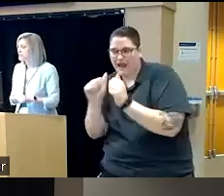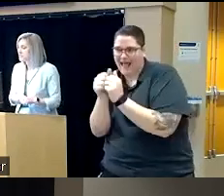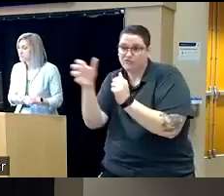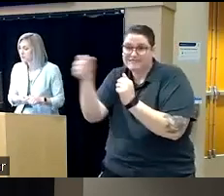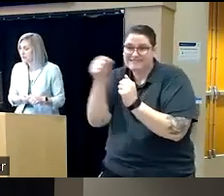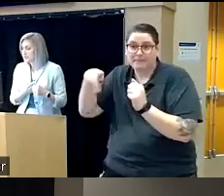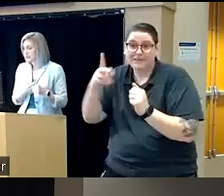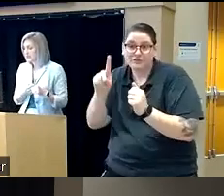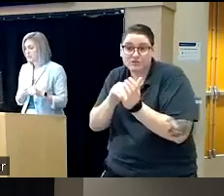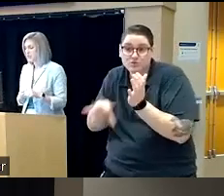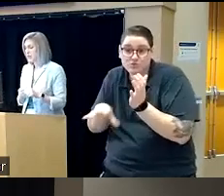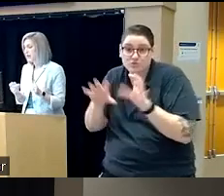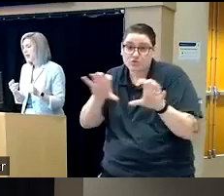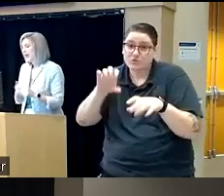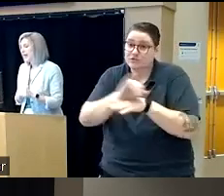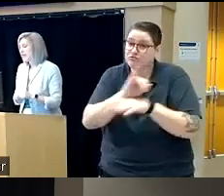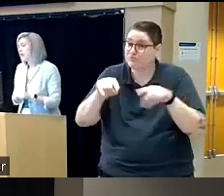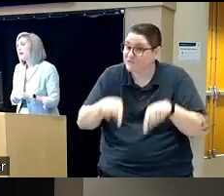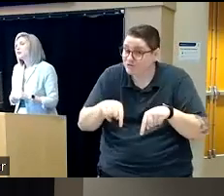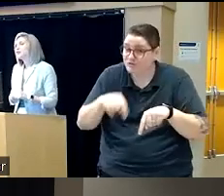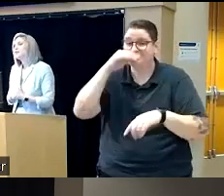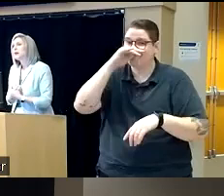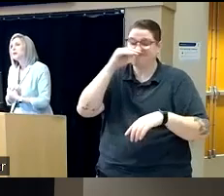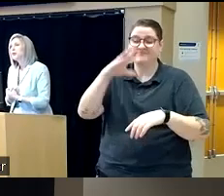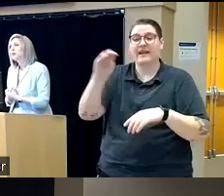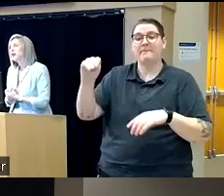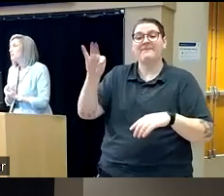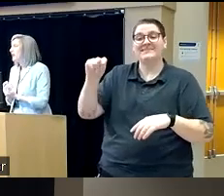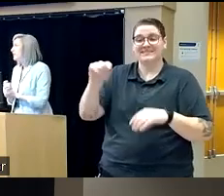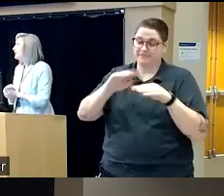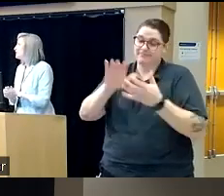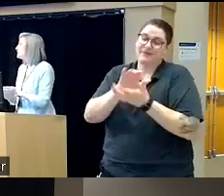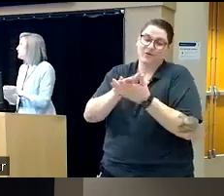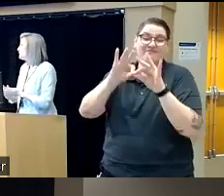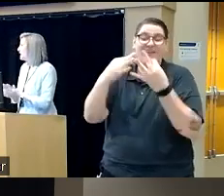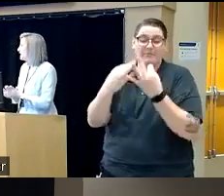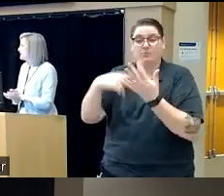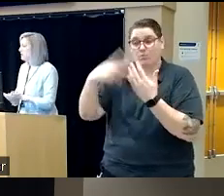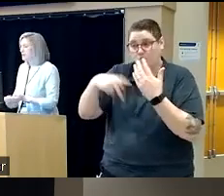PhD student do an internship and our marriage and family program we have their student trainees come